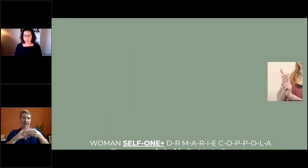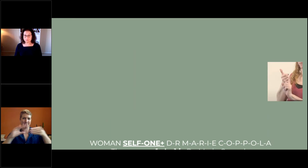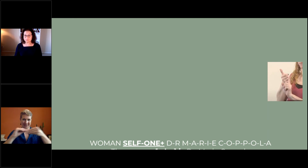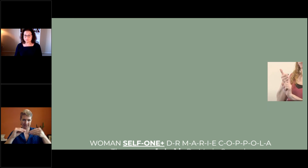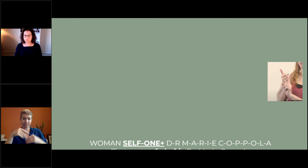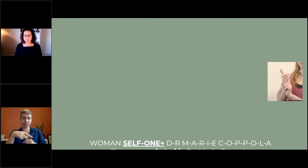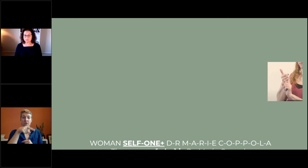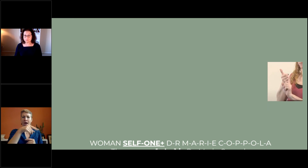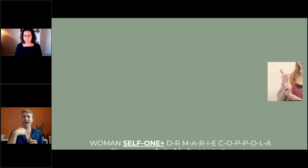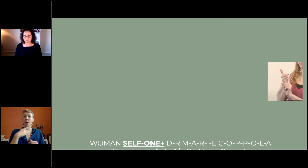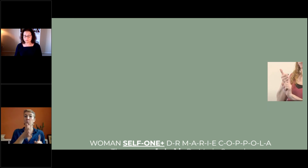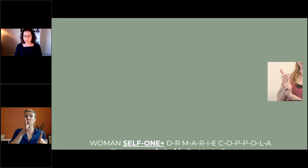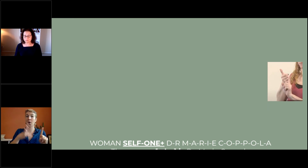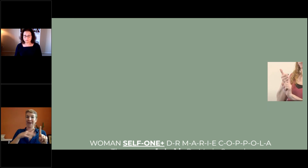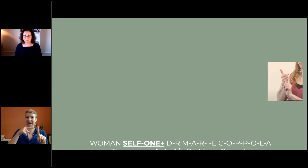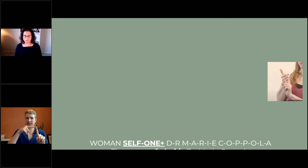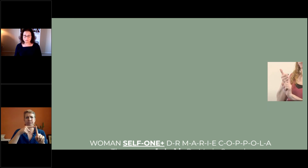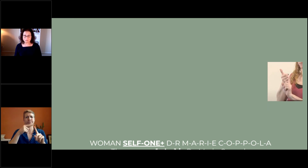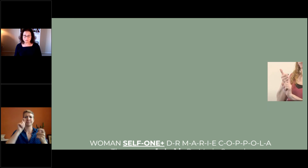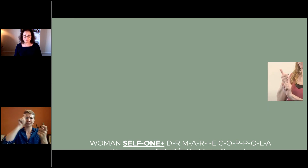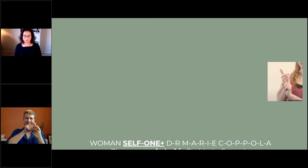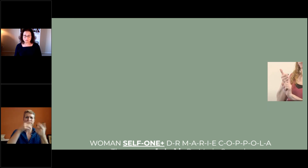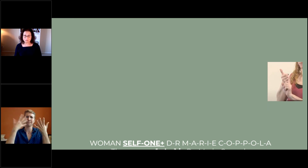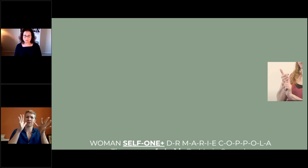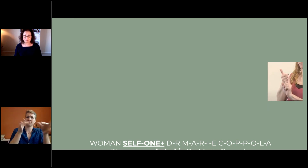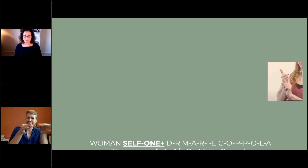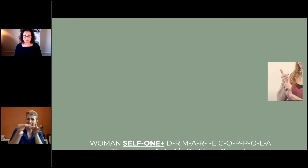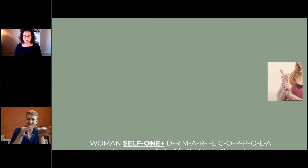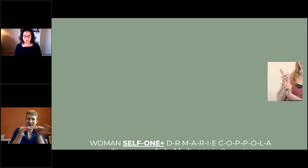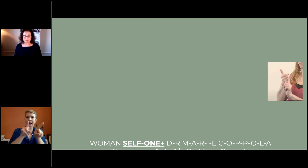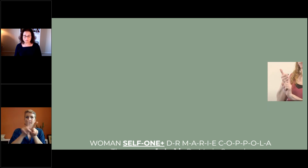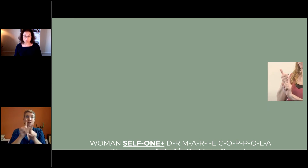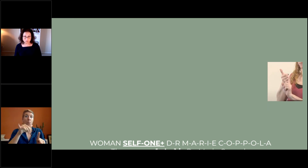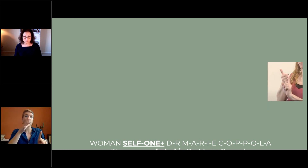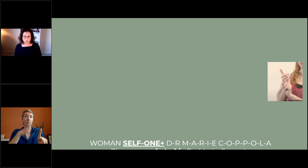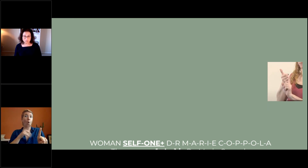This is an example of an identity statement.